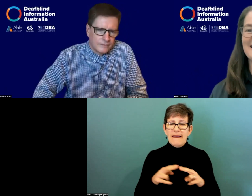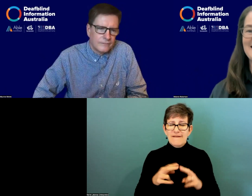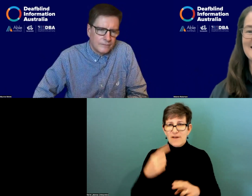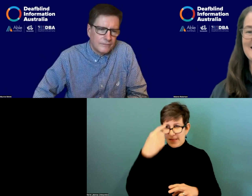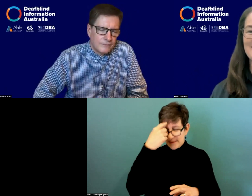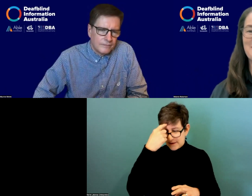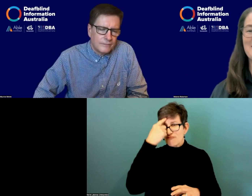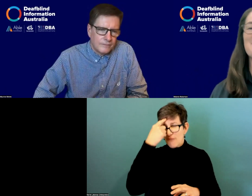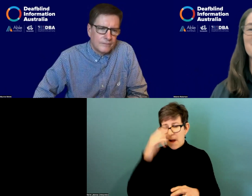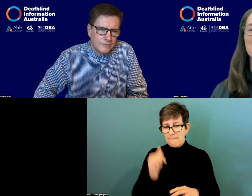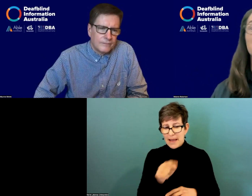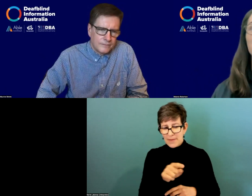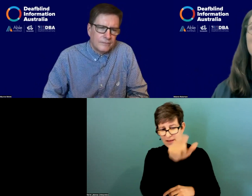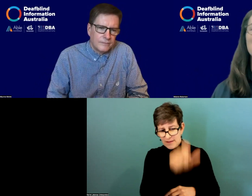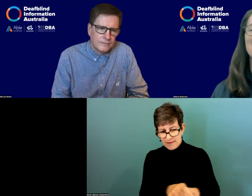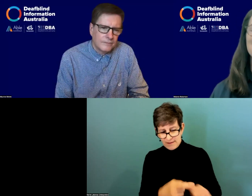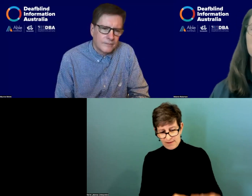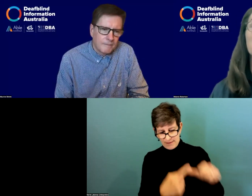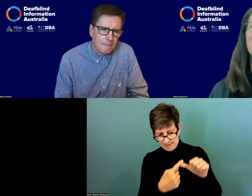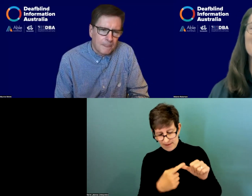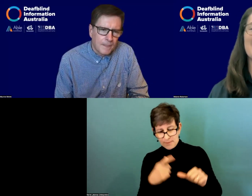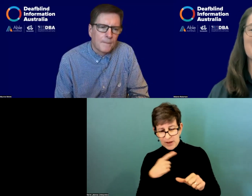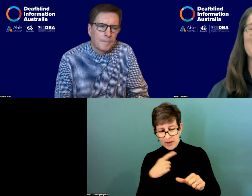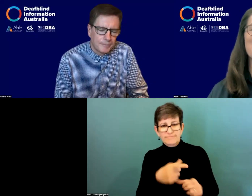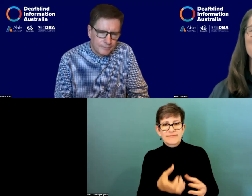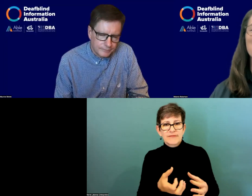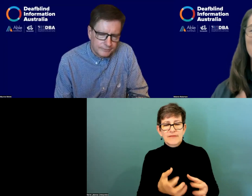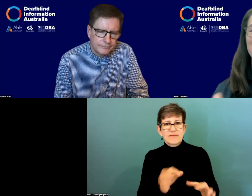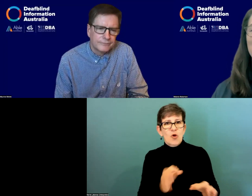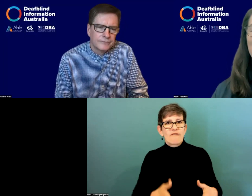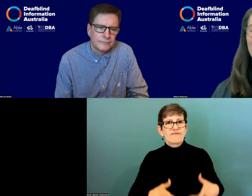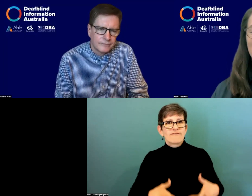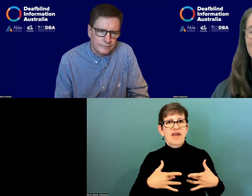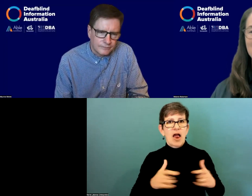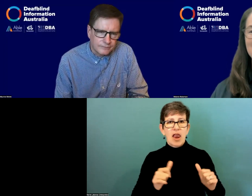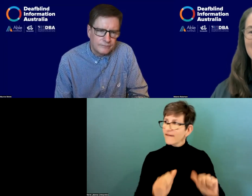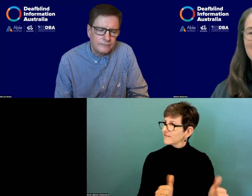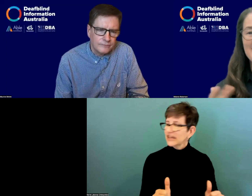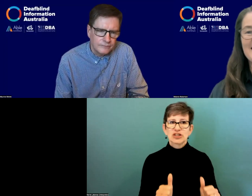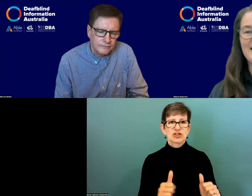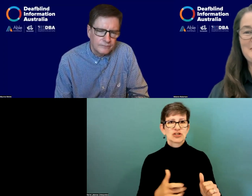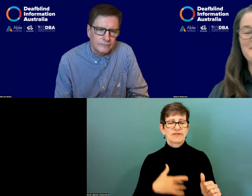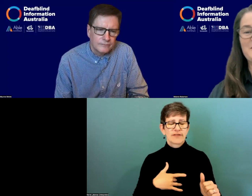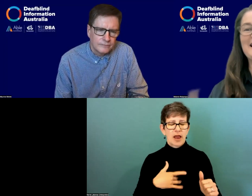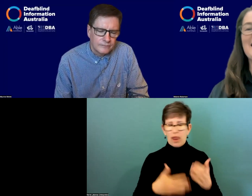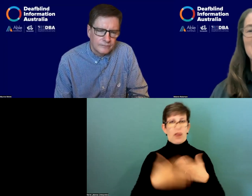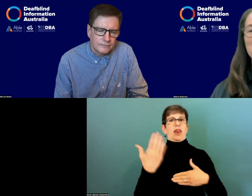to present themselves or more theories start to present themselves if you look